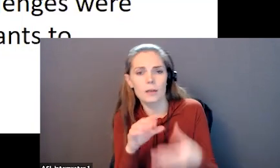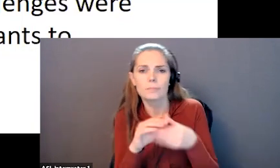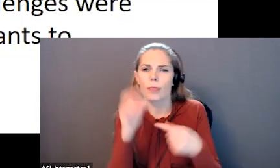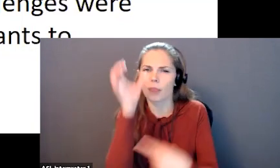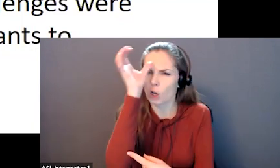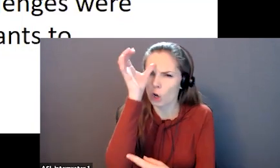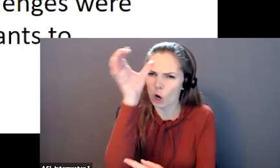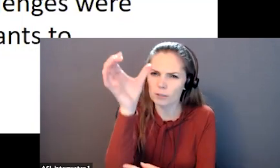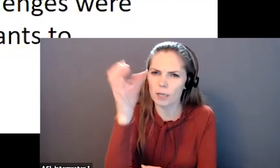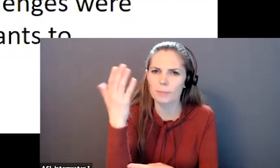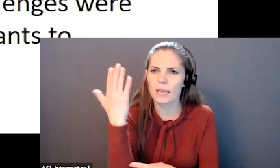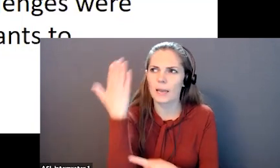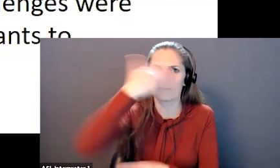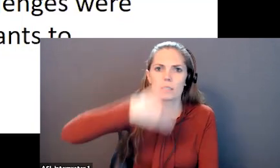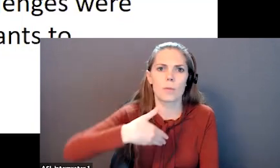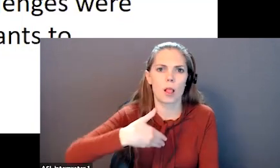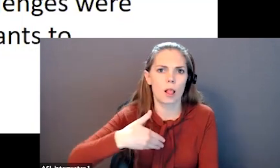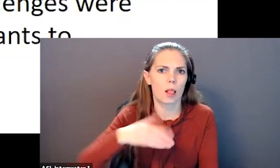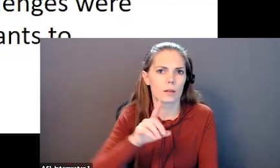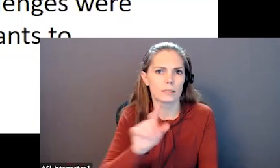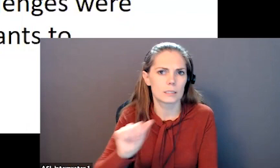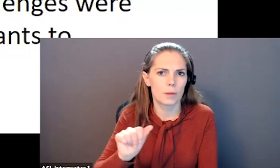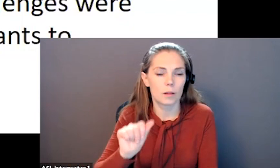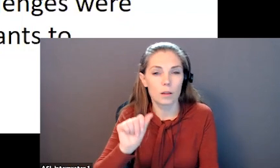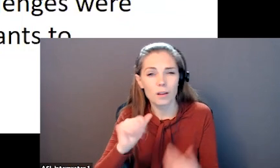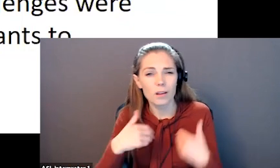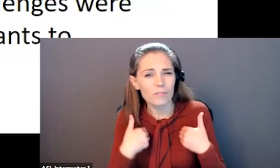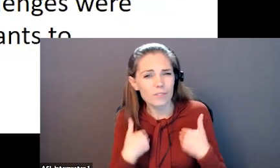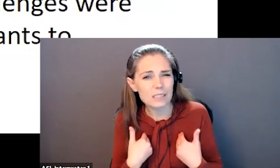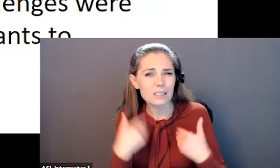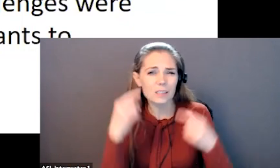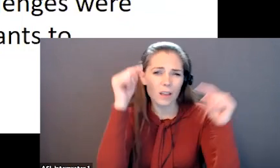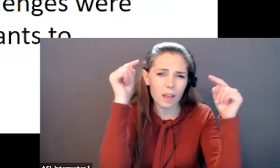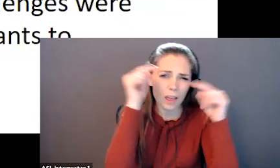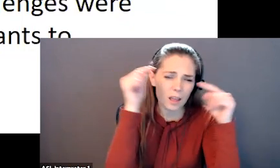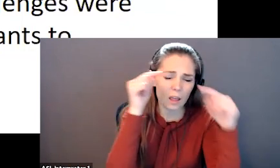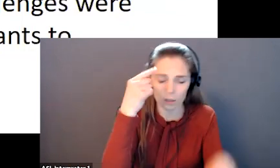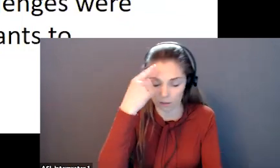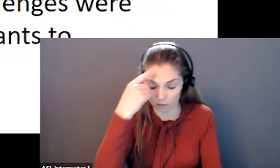as fatigue, headache and cognitive dysfunction are not visible to others and it was at times